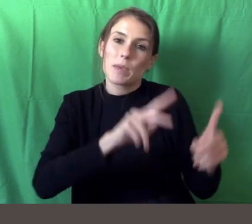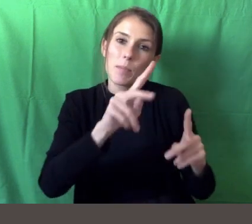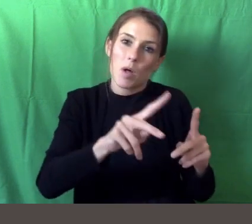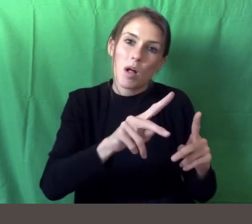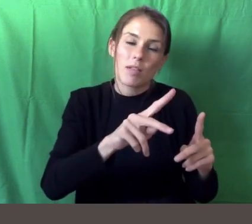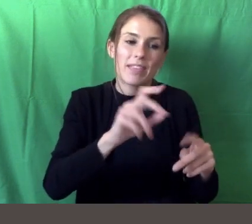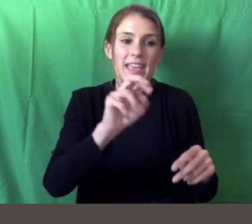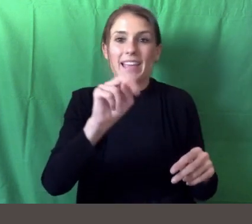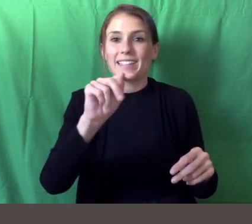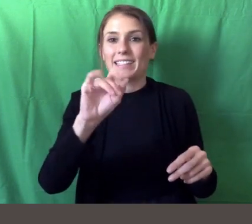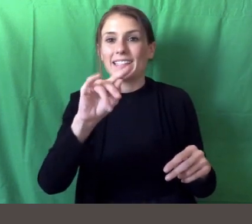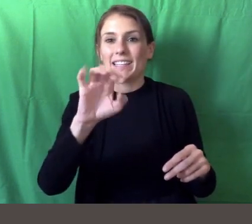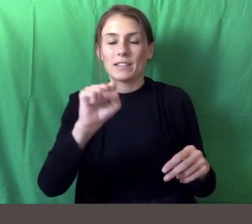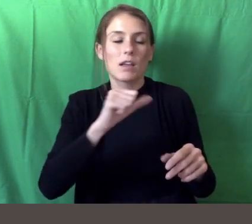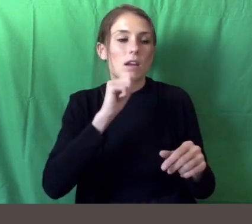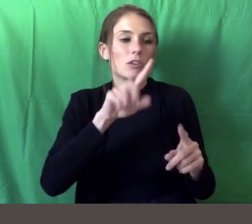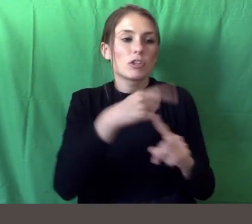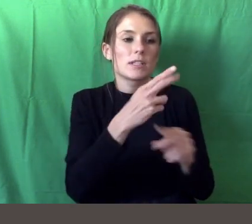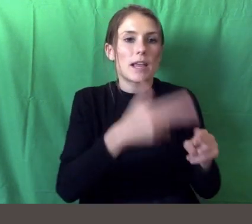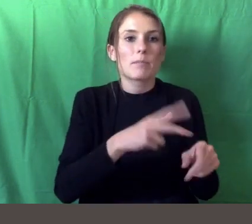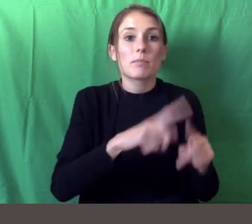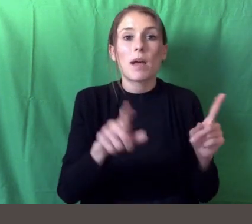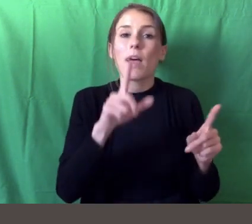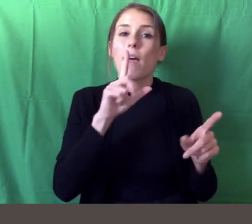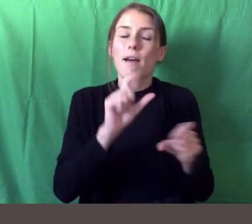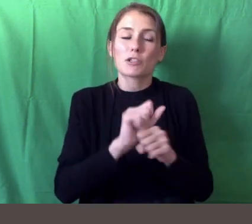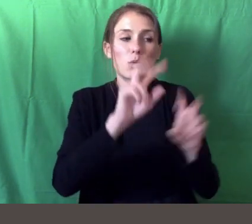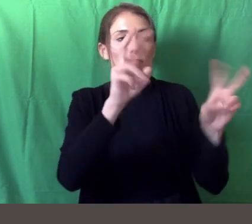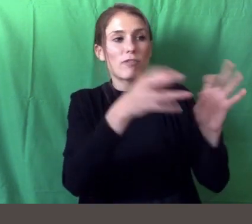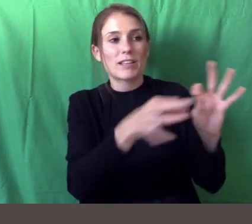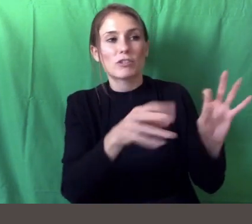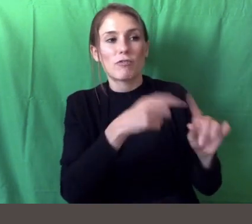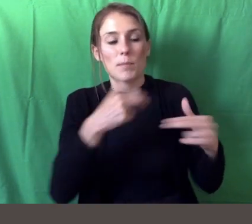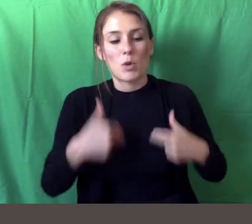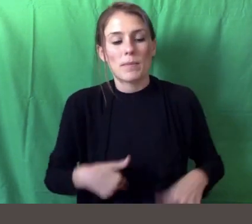Not just tokens or words, but actual phrases from human experience in real life.